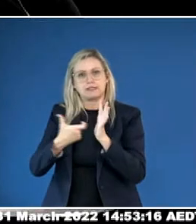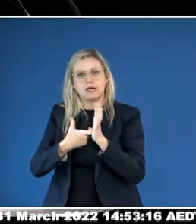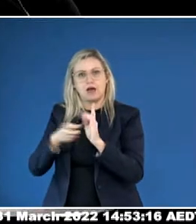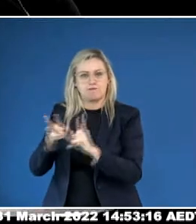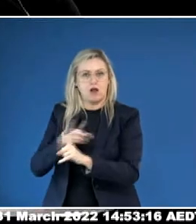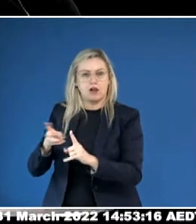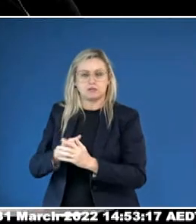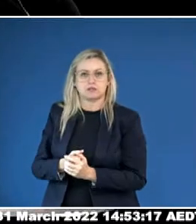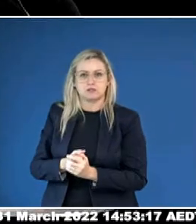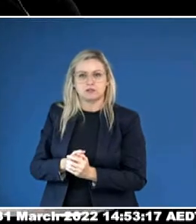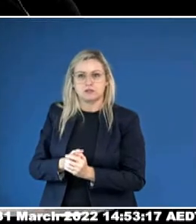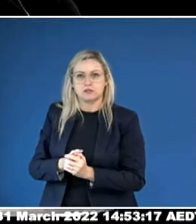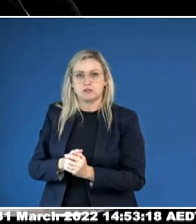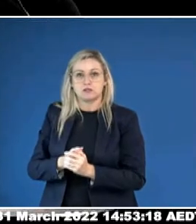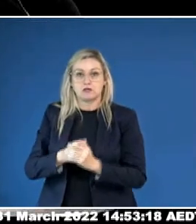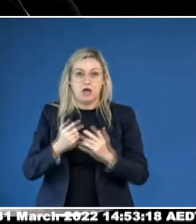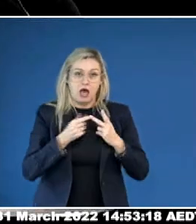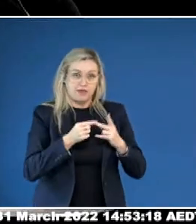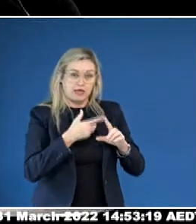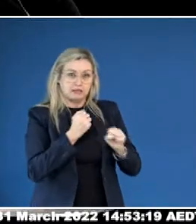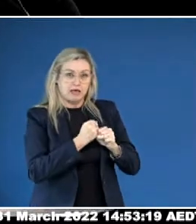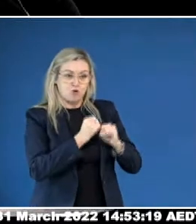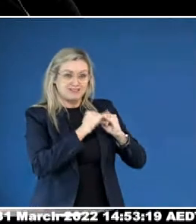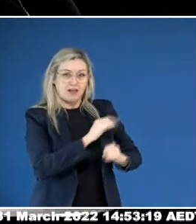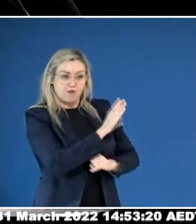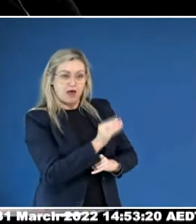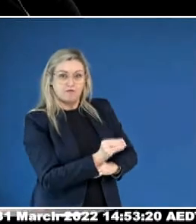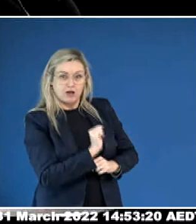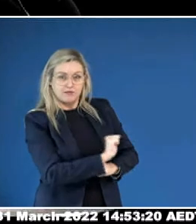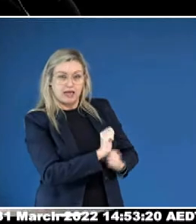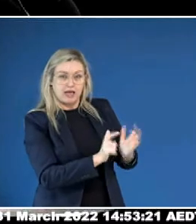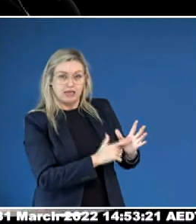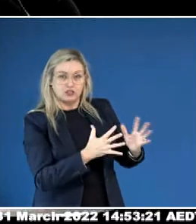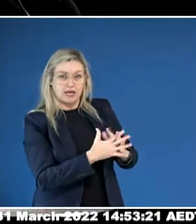The South African legislation, there were three new bills introduced only a couple of